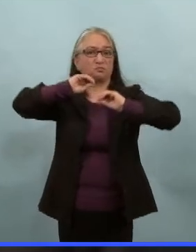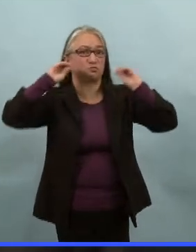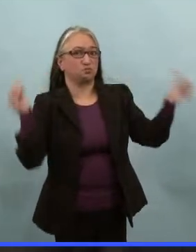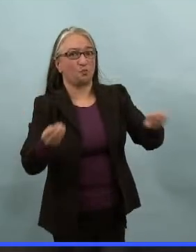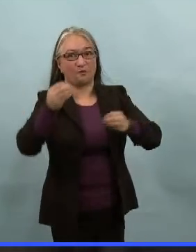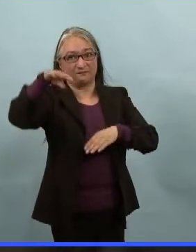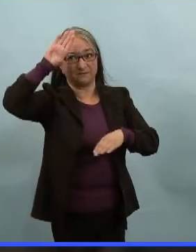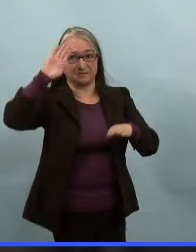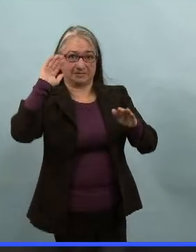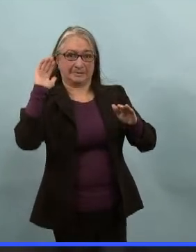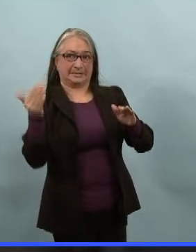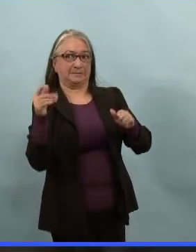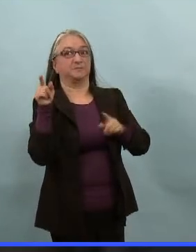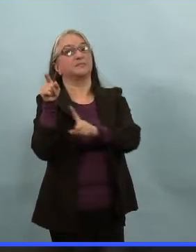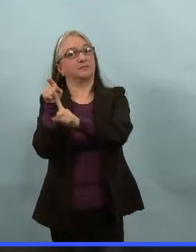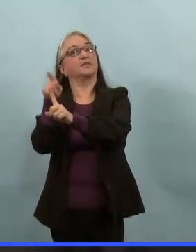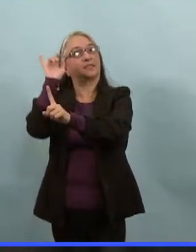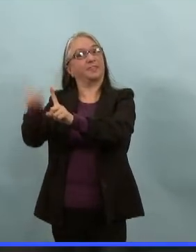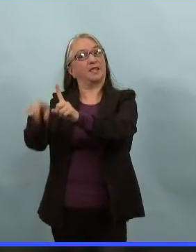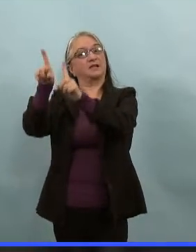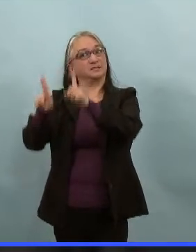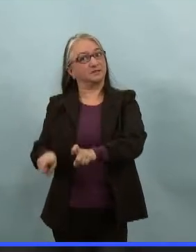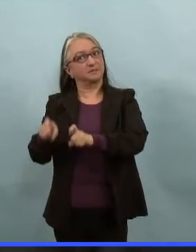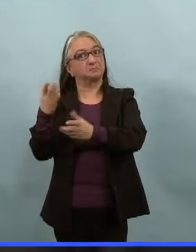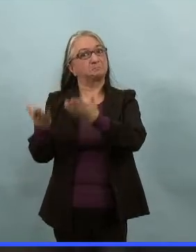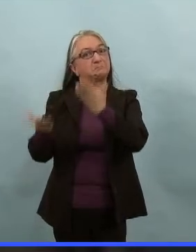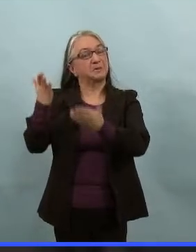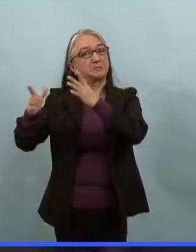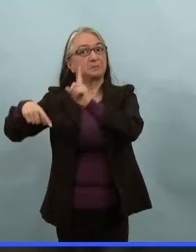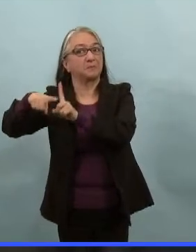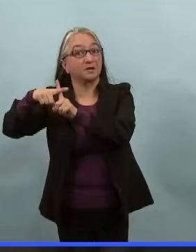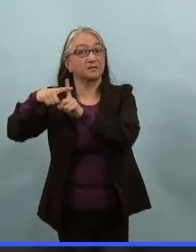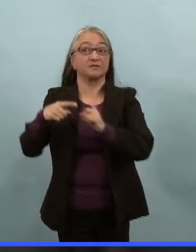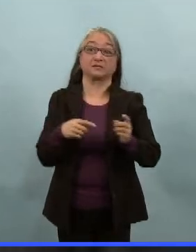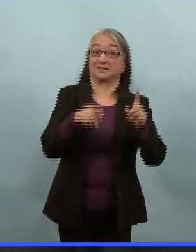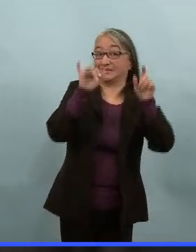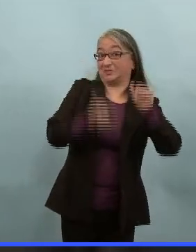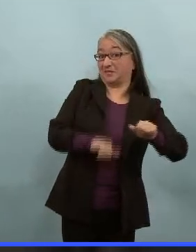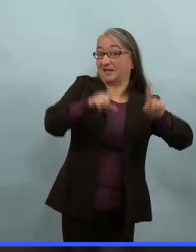utilization of that or the effectiveness of that test isn't very good but we wanted to protect the